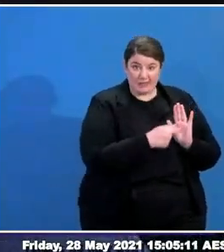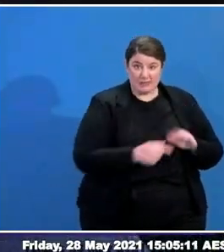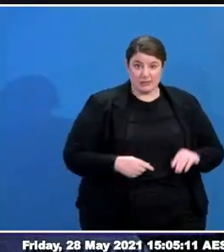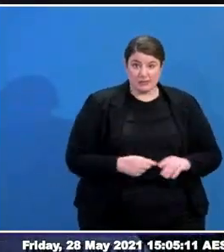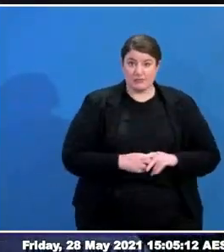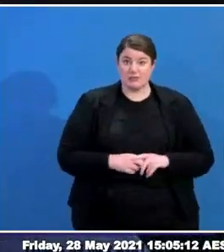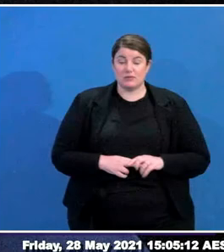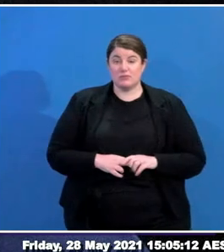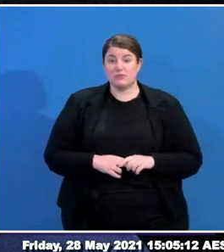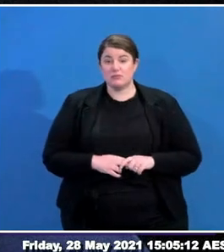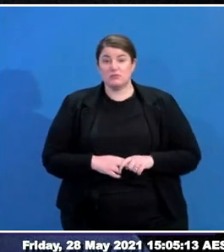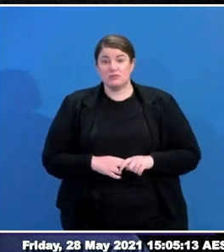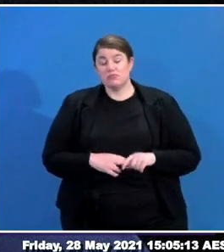At different stages of the process.